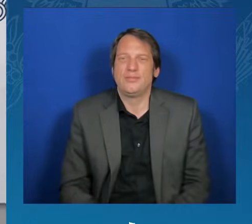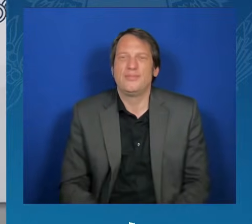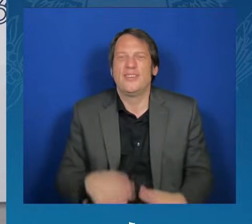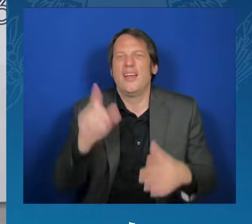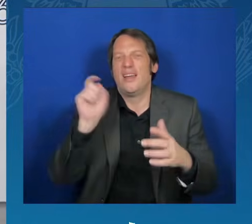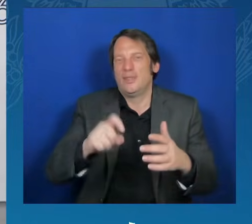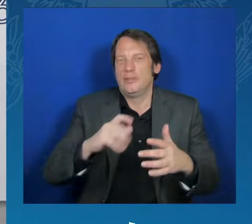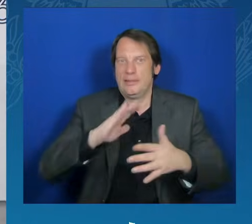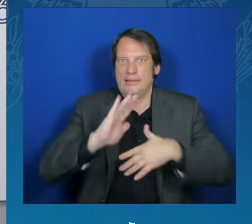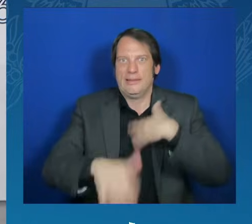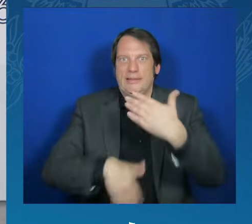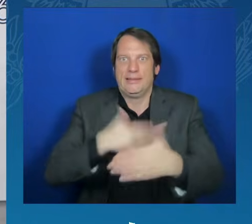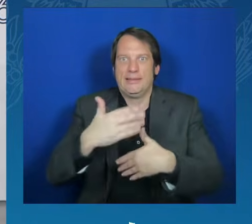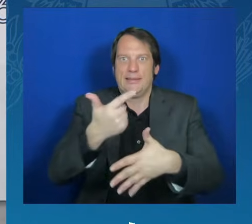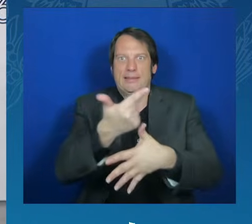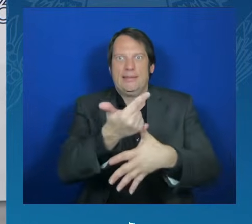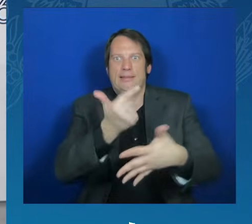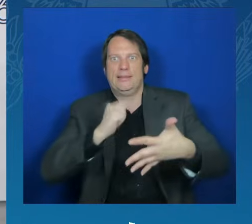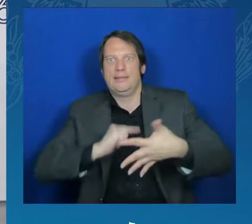But we have a change in program,